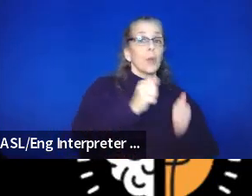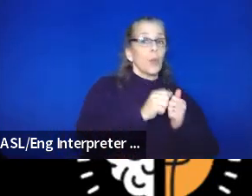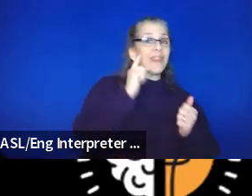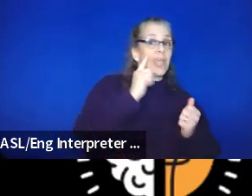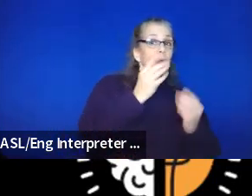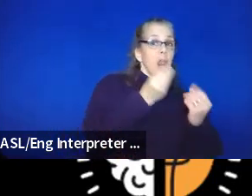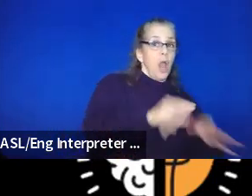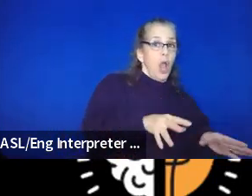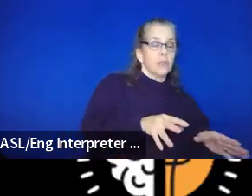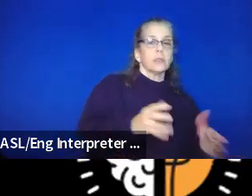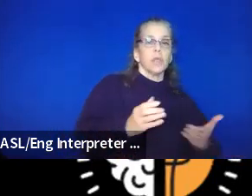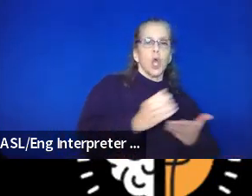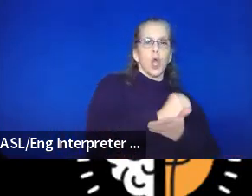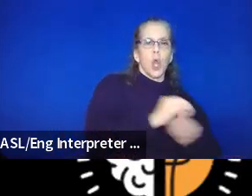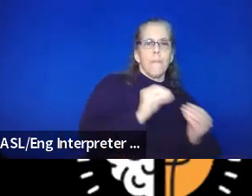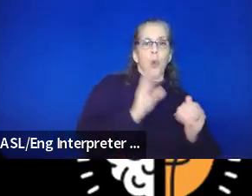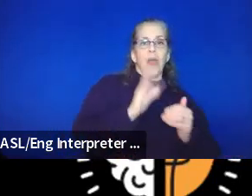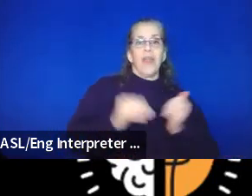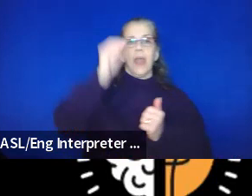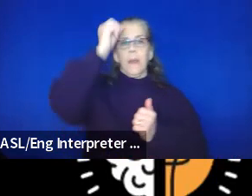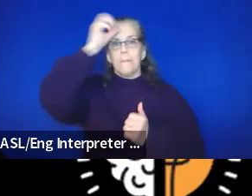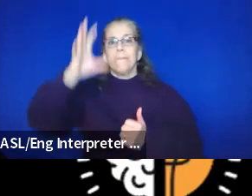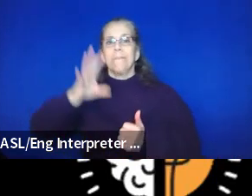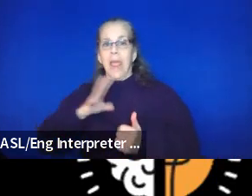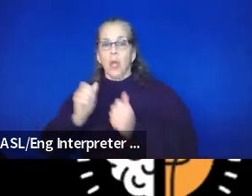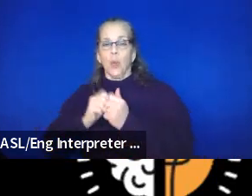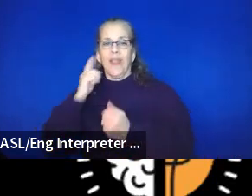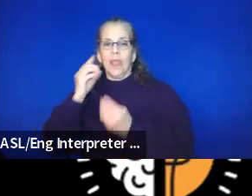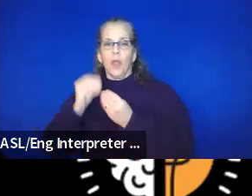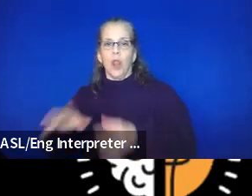that's because women with hearing loss will say, I have hearing loss. Can you do X for